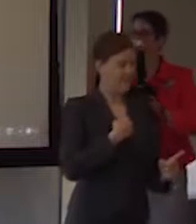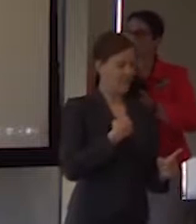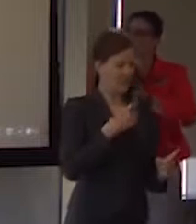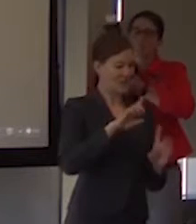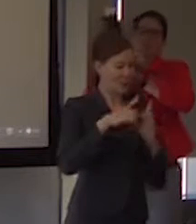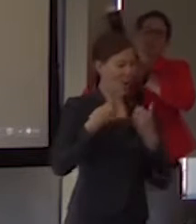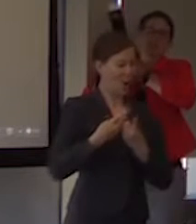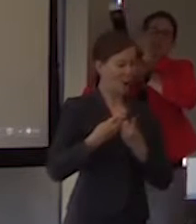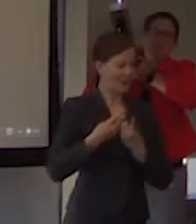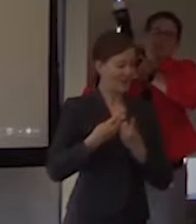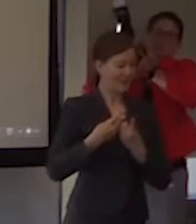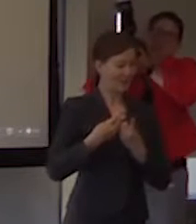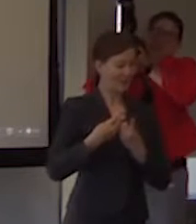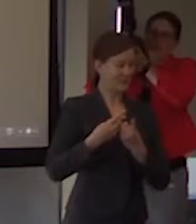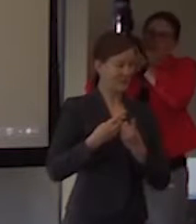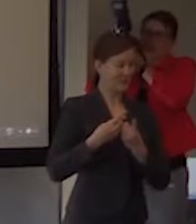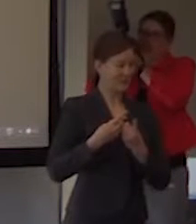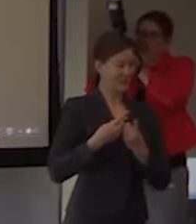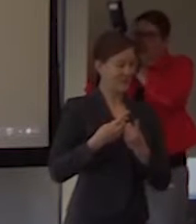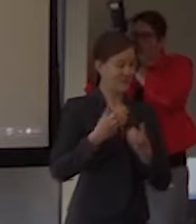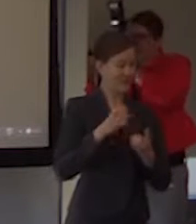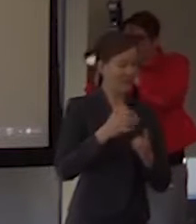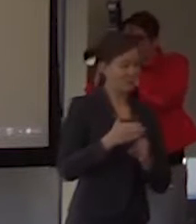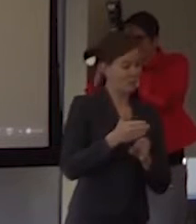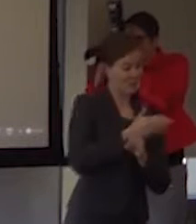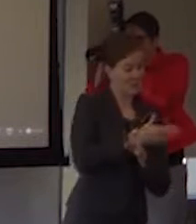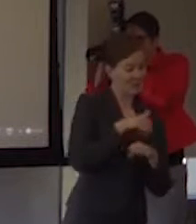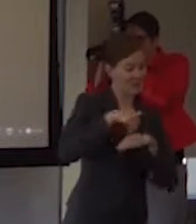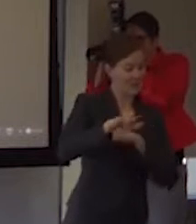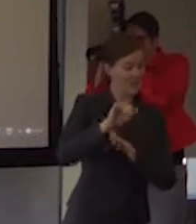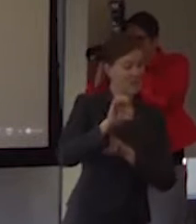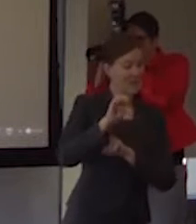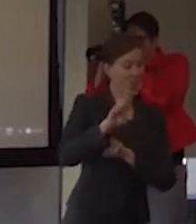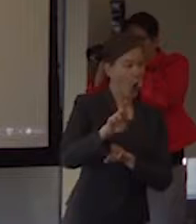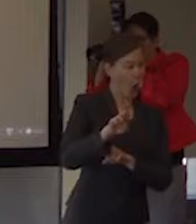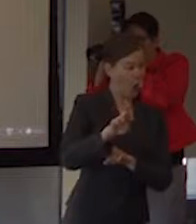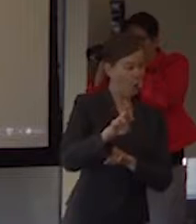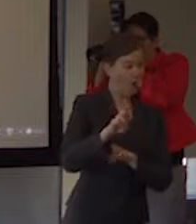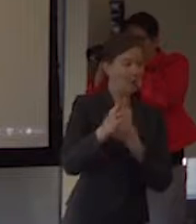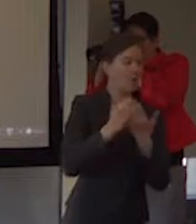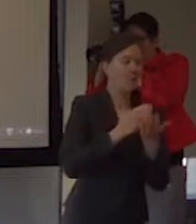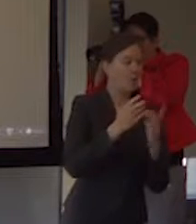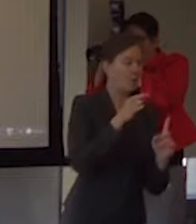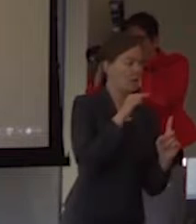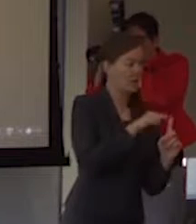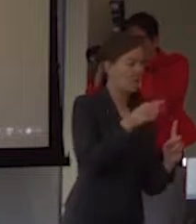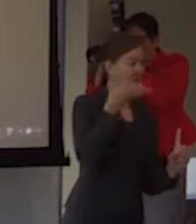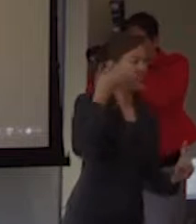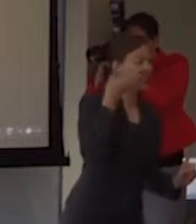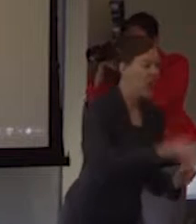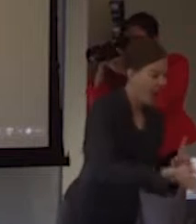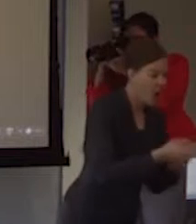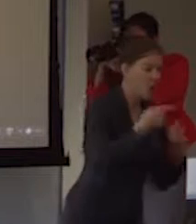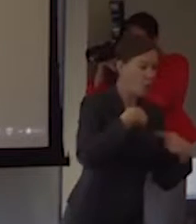had the day previously, sent me to the emergency room despite the fact that he was present when the paramedics were called.